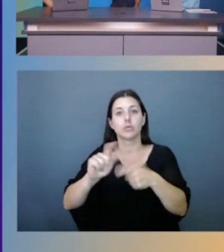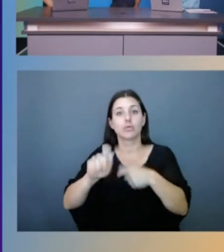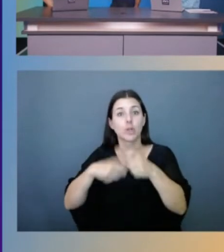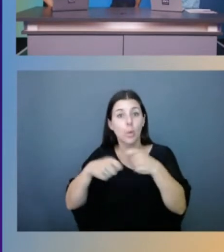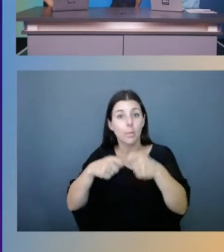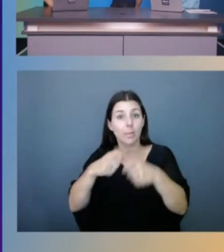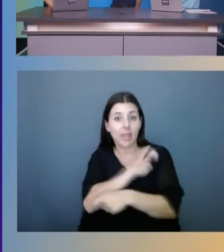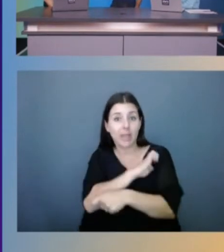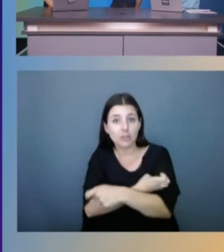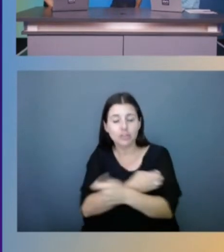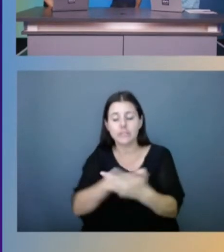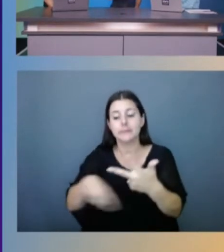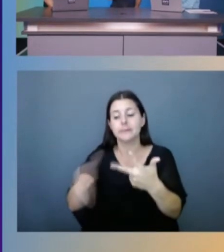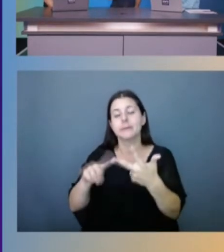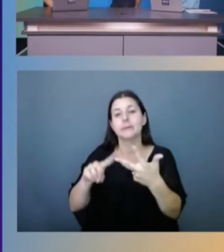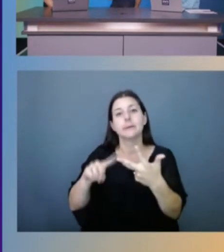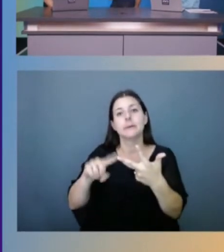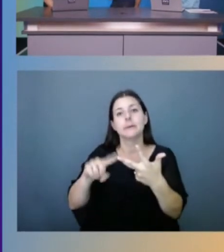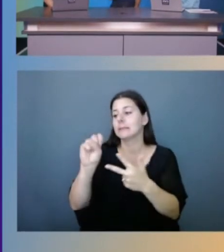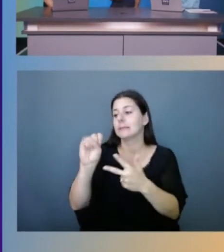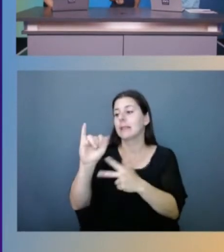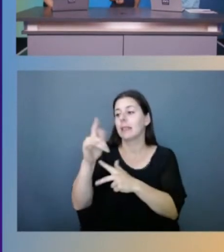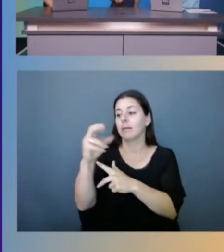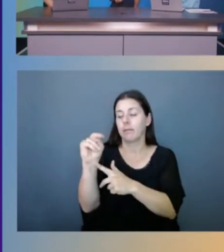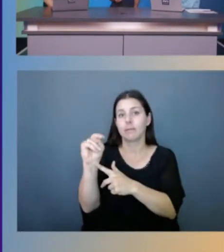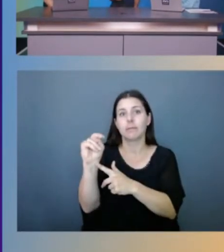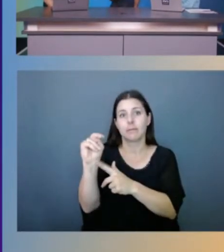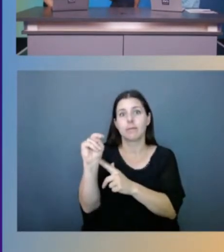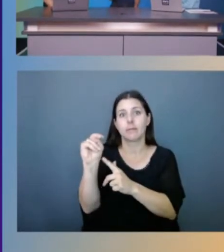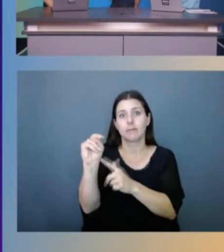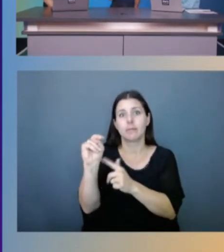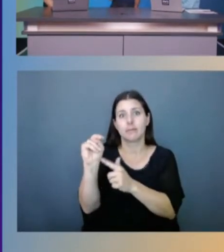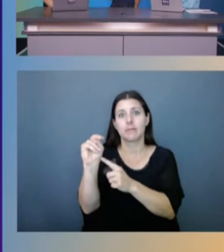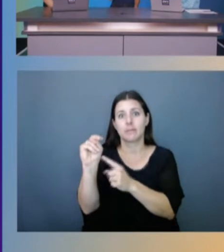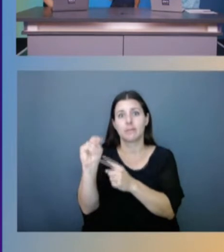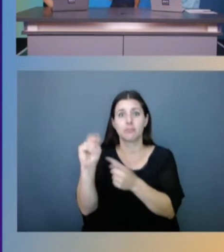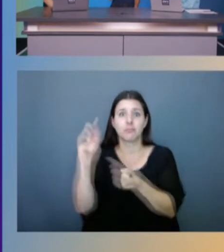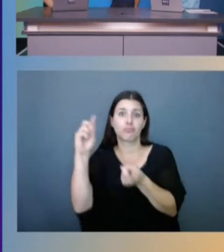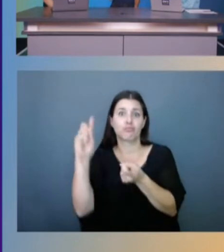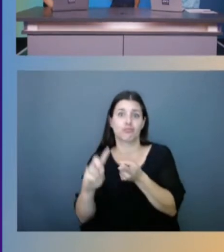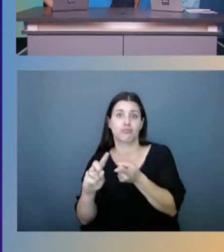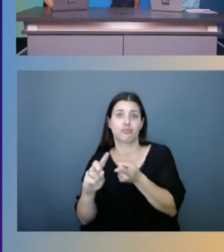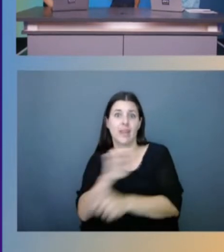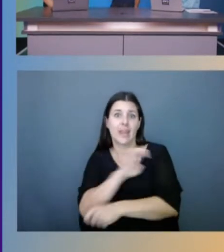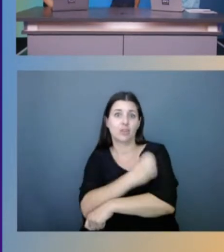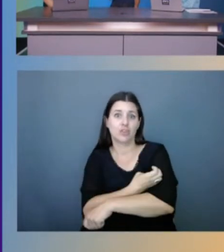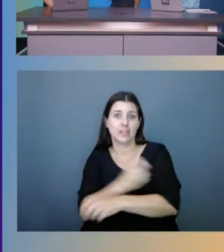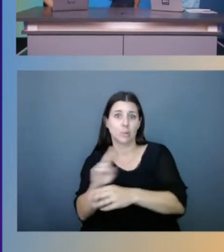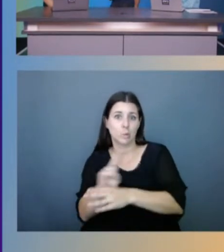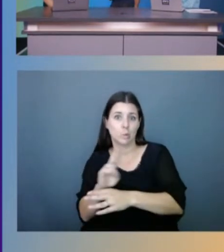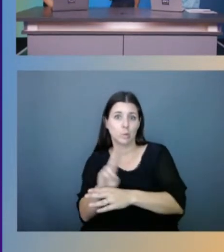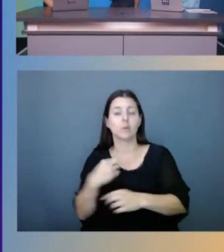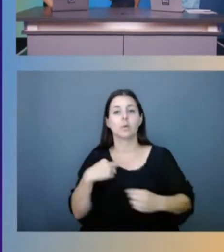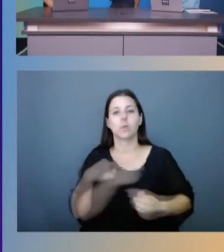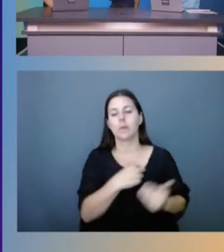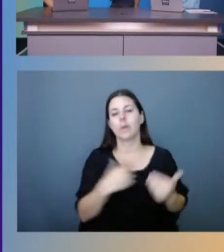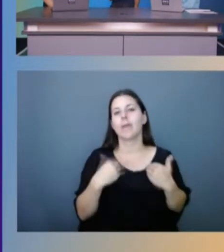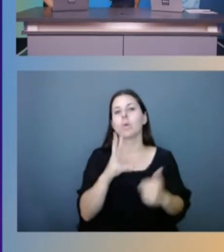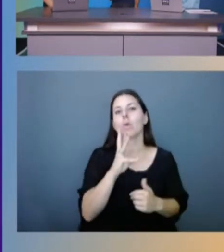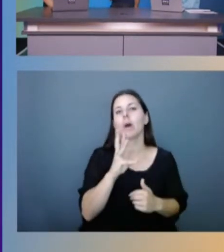having the silicon, which are consuming less energy, so we have the water efficiency also in play here.